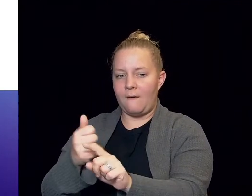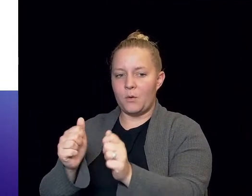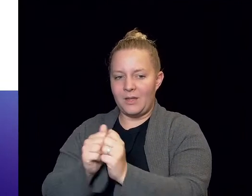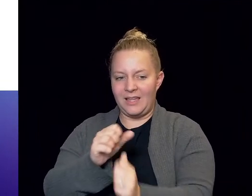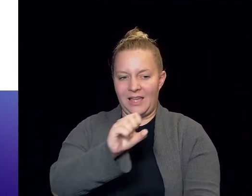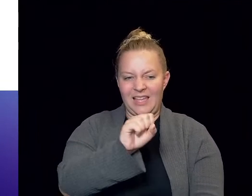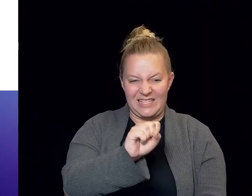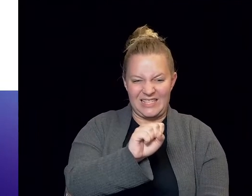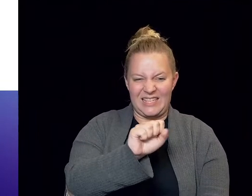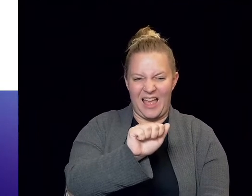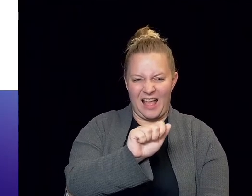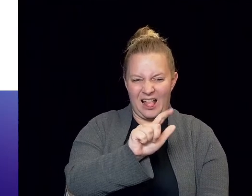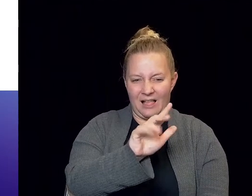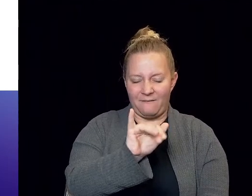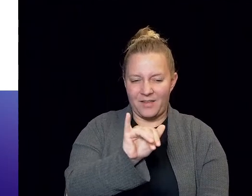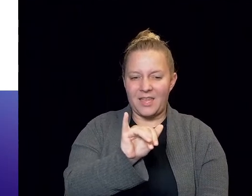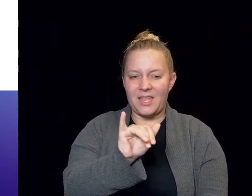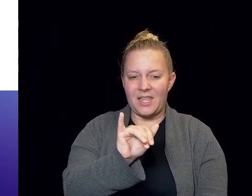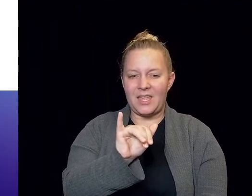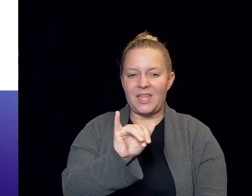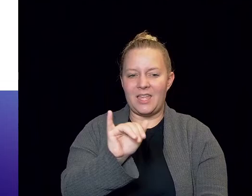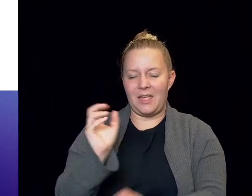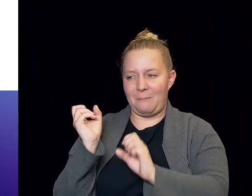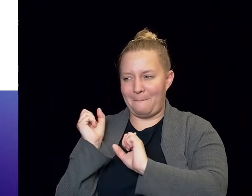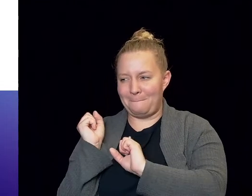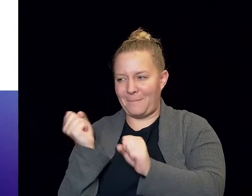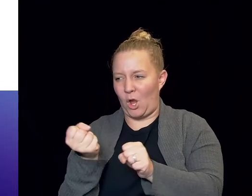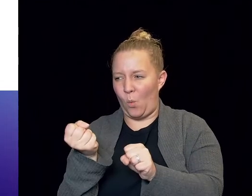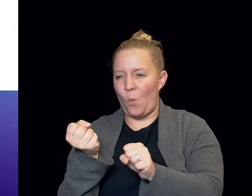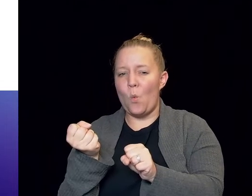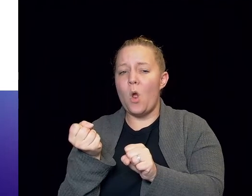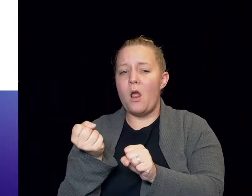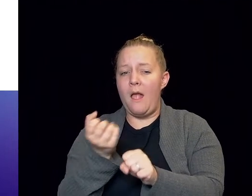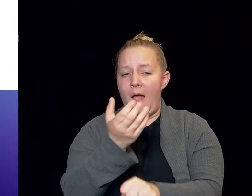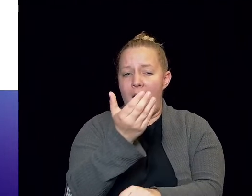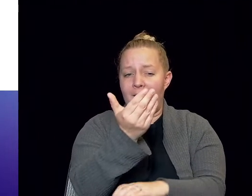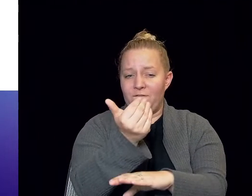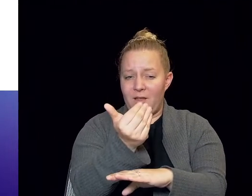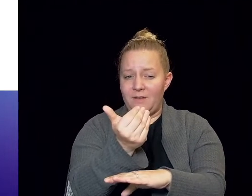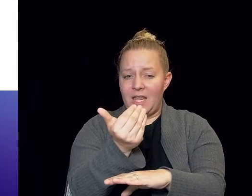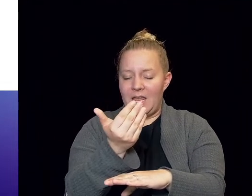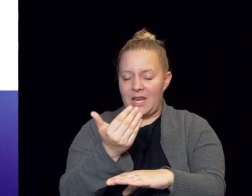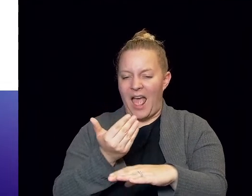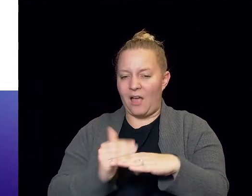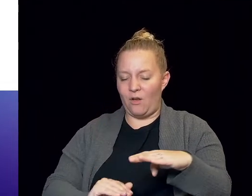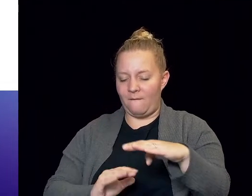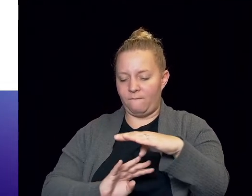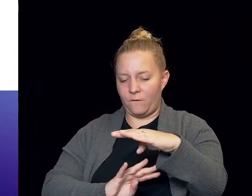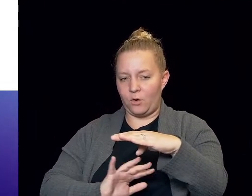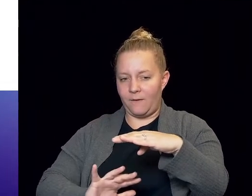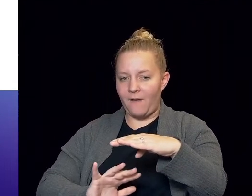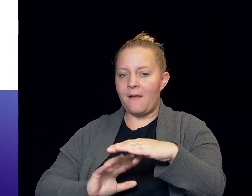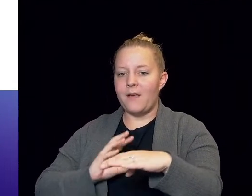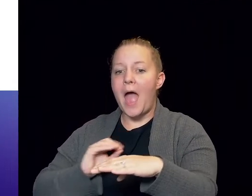out of 45 baskets or at bats, sorry. And Mr. Weber and his soccer cleats. Make sure